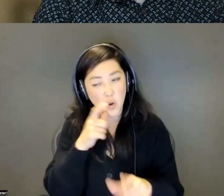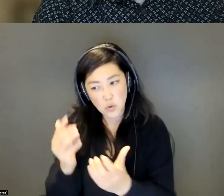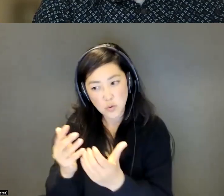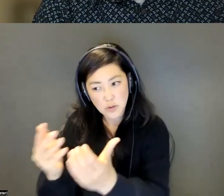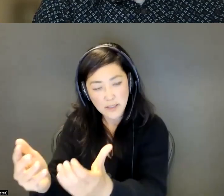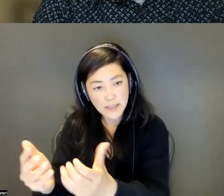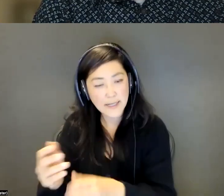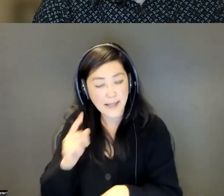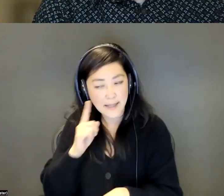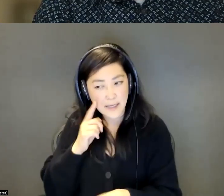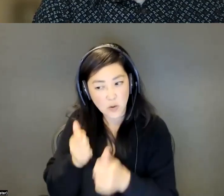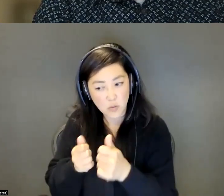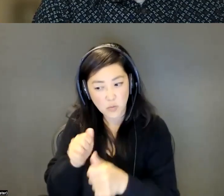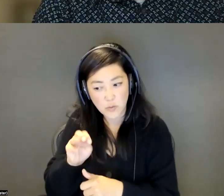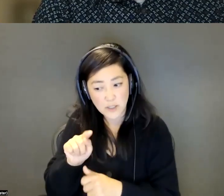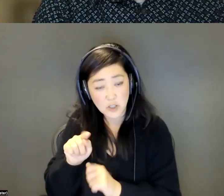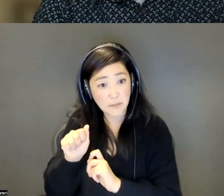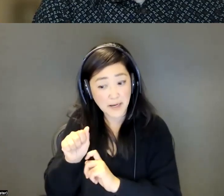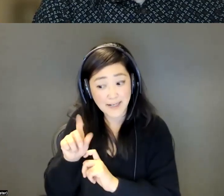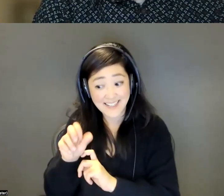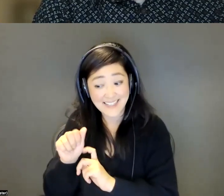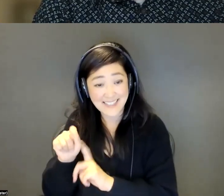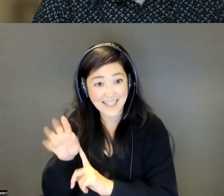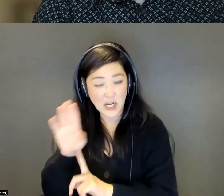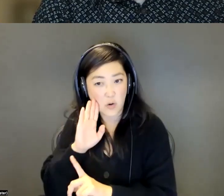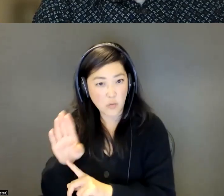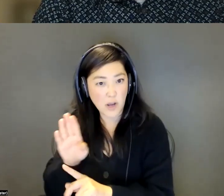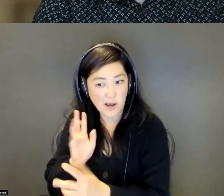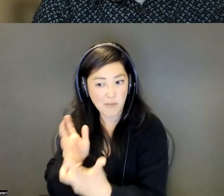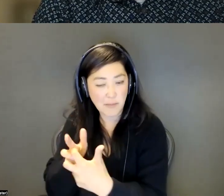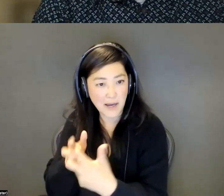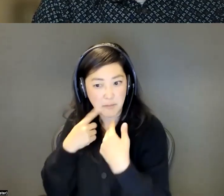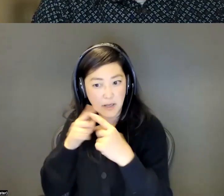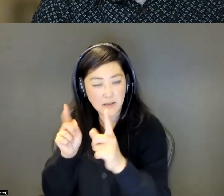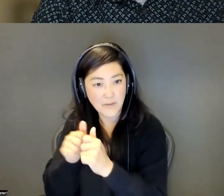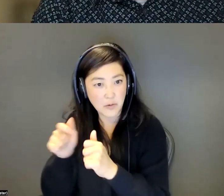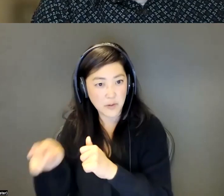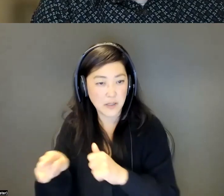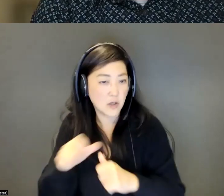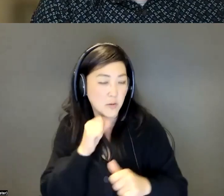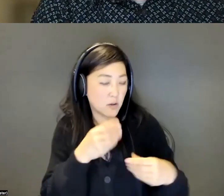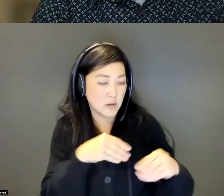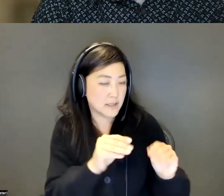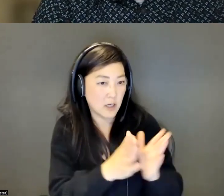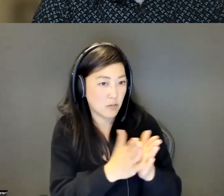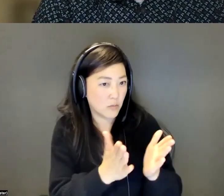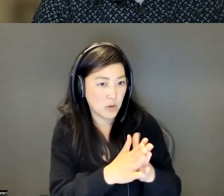that they might find helpful. We don't sell e-books, so I can't talk to EPUB. And so, we